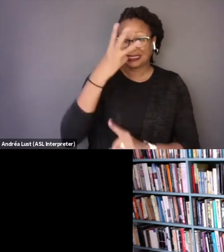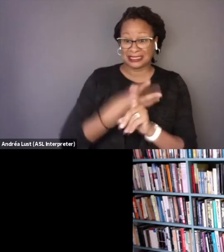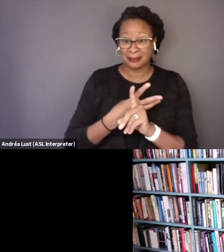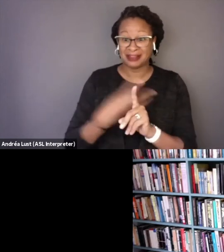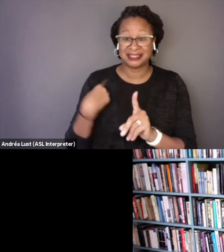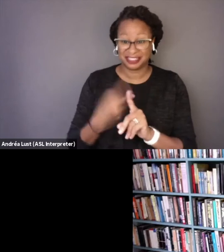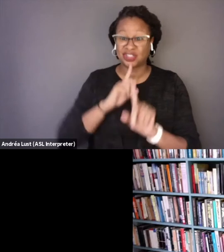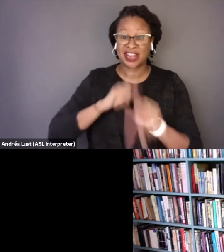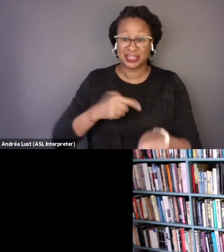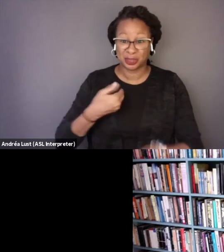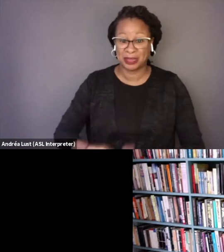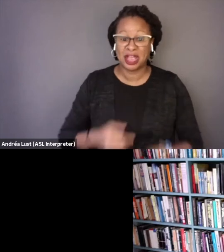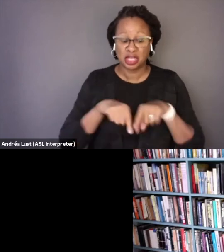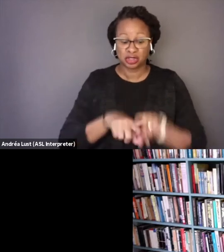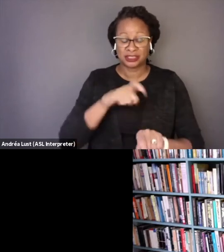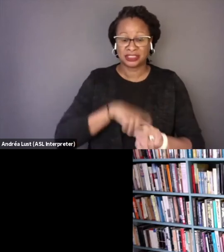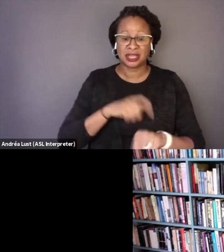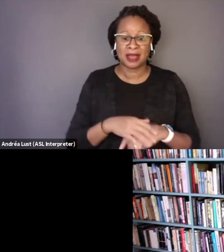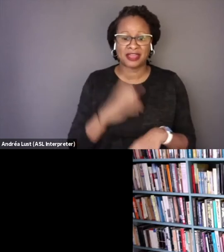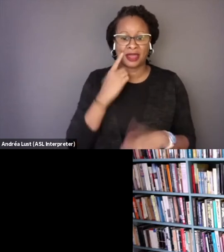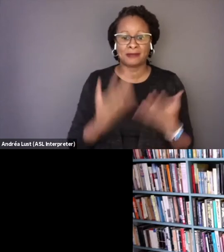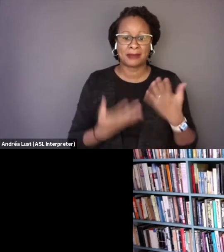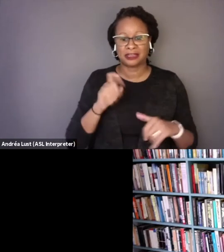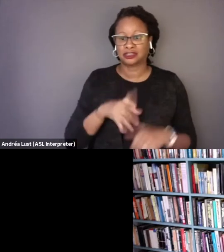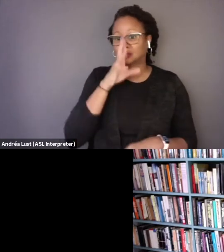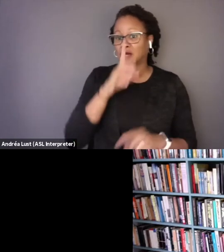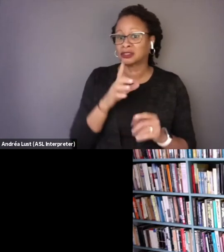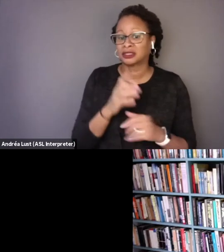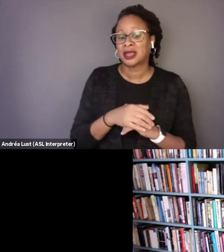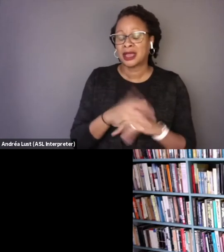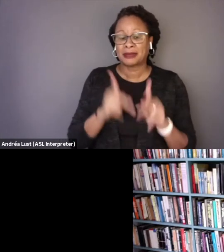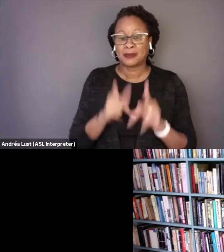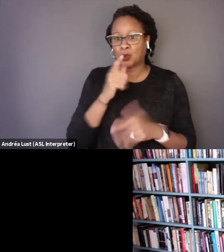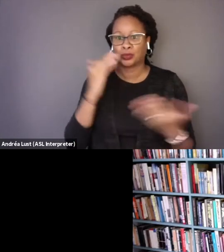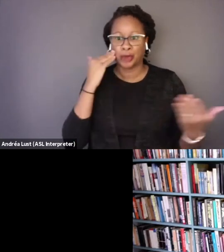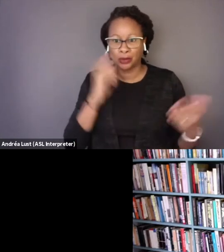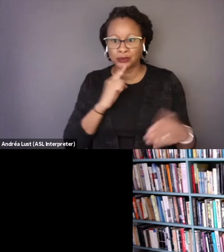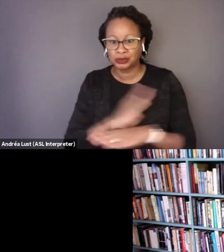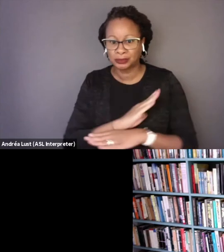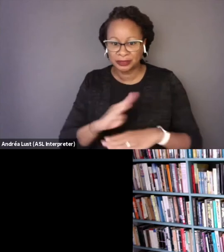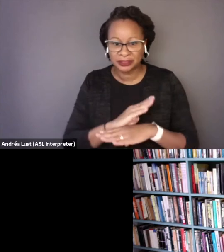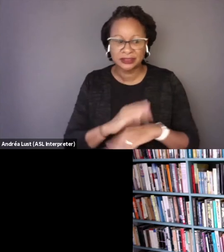So during that time I thought, maybe I should talk to some folks who might actually know these people